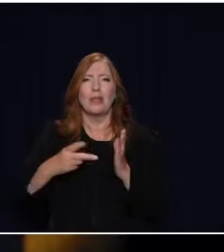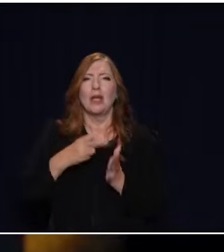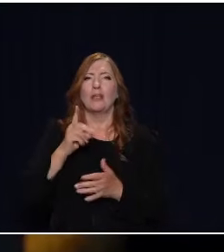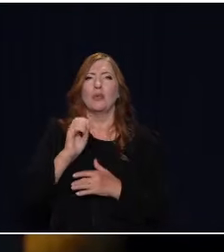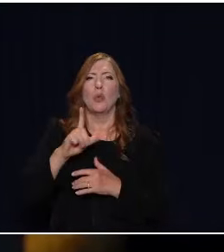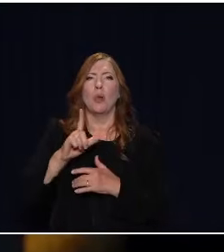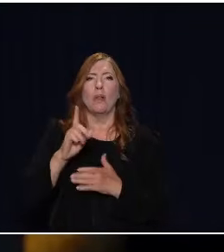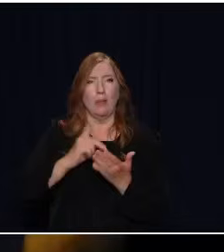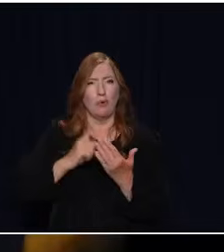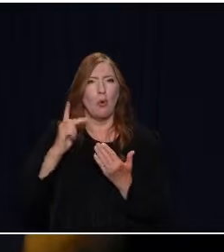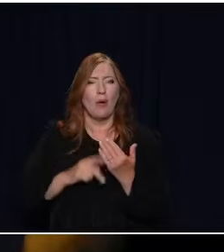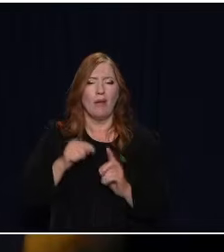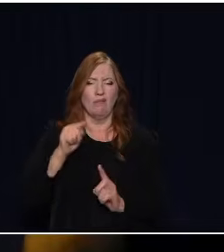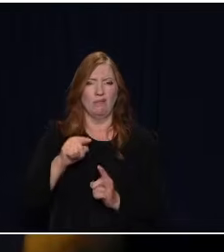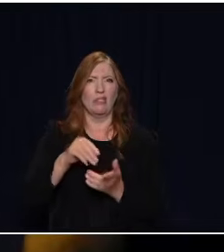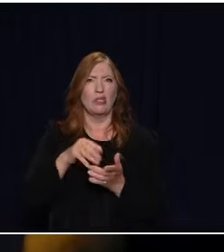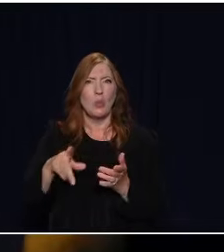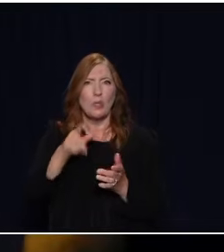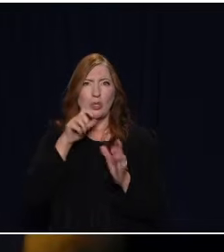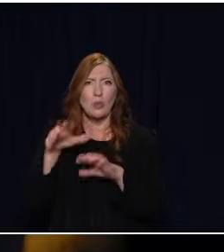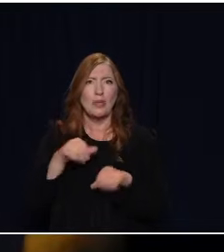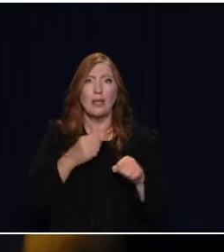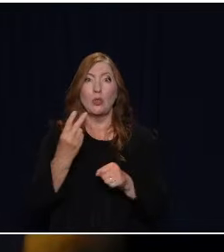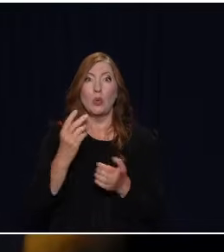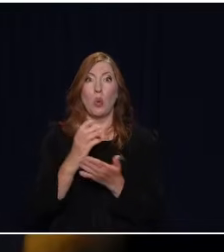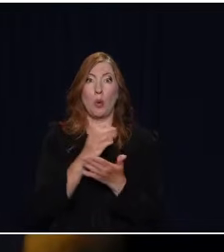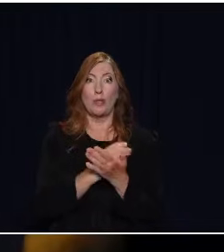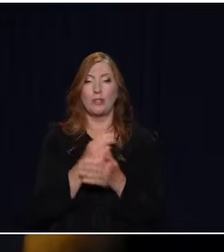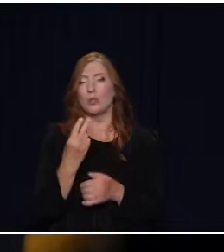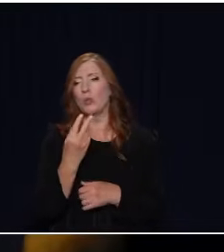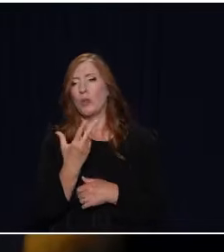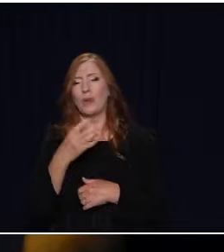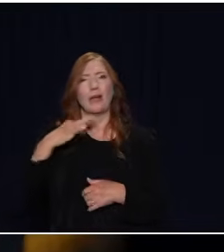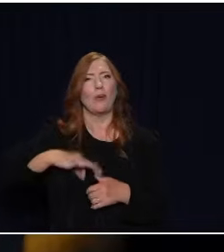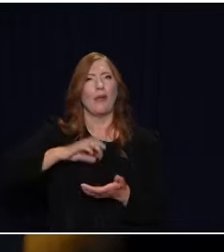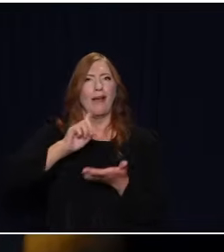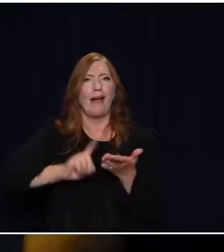SUCCESSFUL PROGRAMS THAT ARIZONA CAN OFFER TO OUR HIGH SCHOOL STUDENTS.